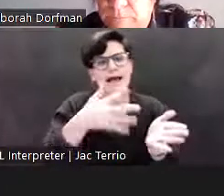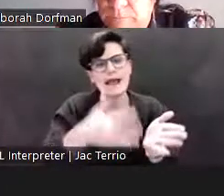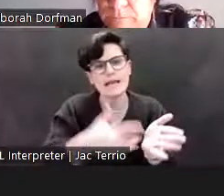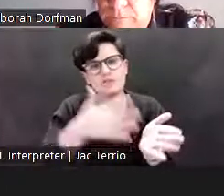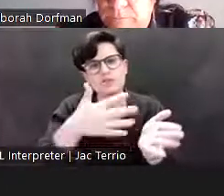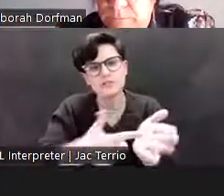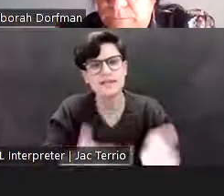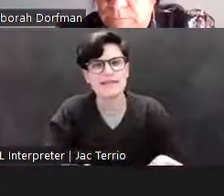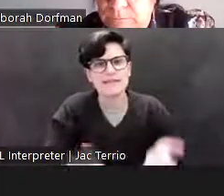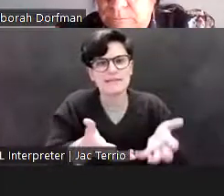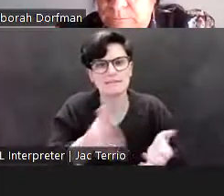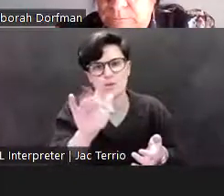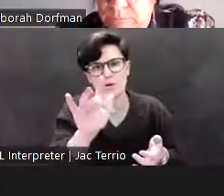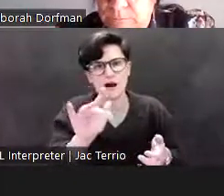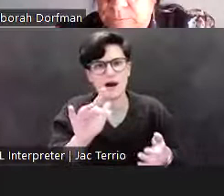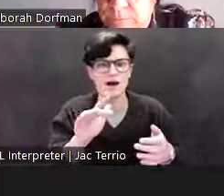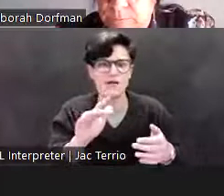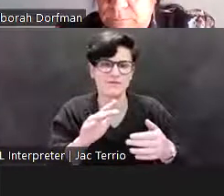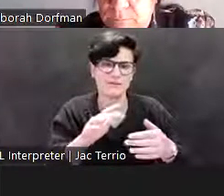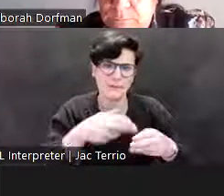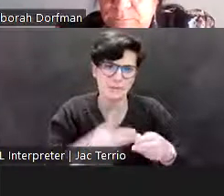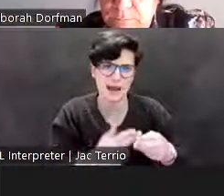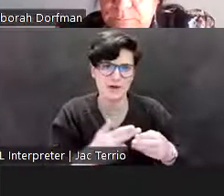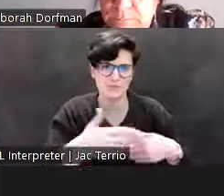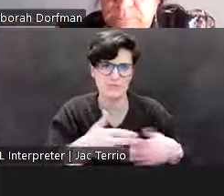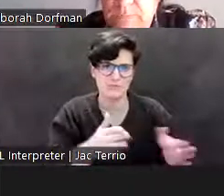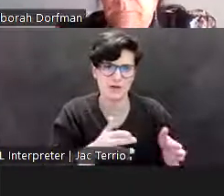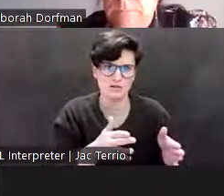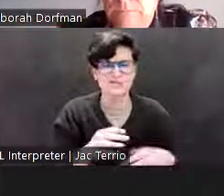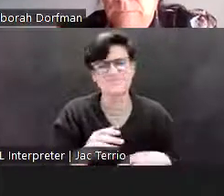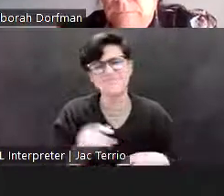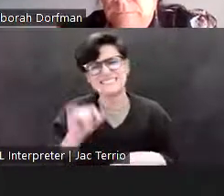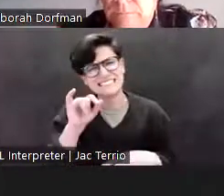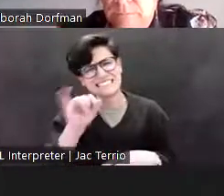an office that's really not gonna be a duty that's essential to the job.